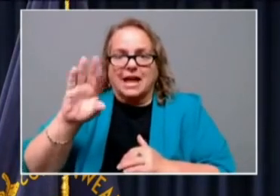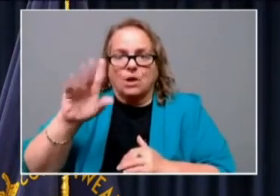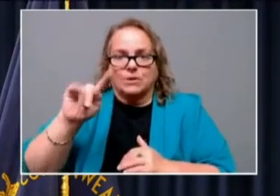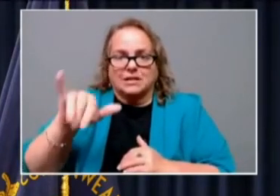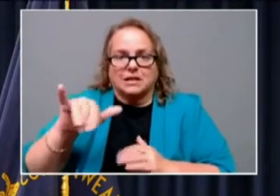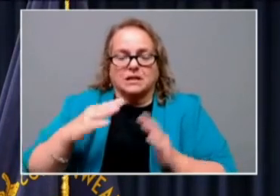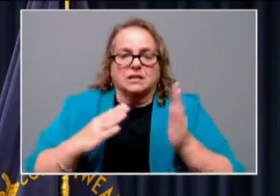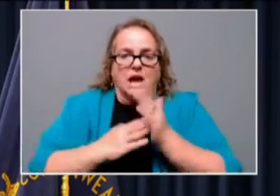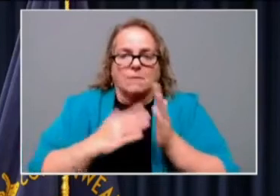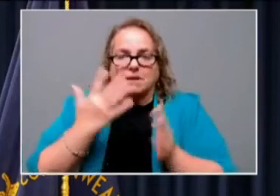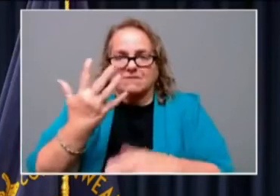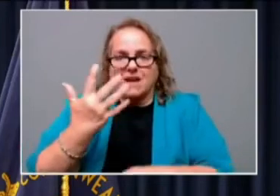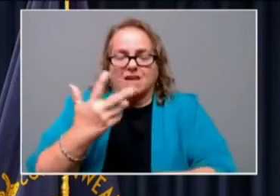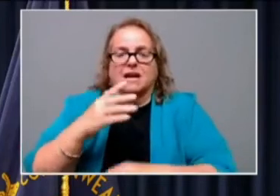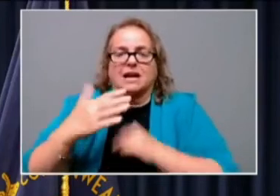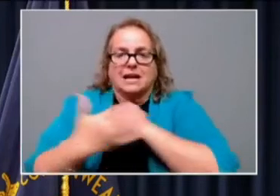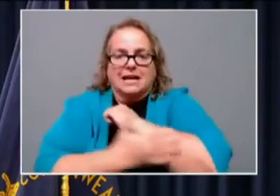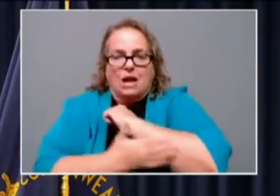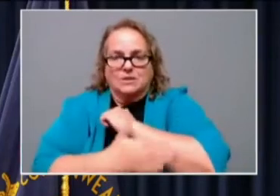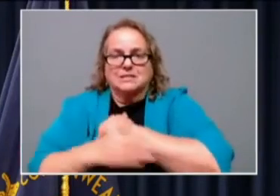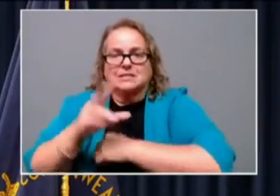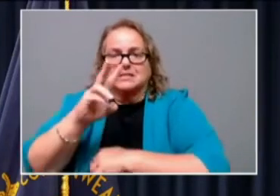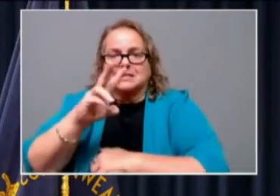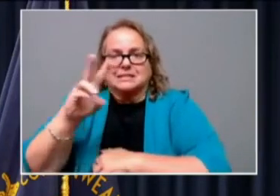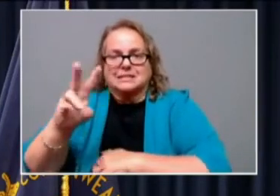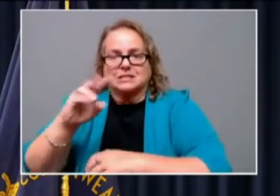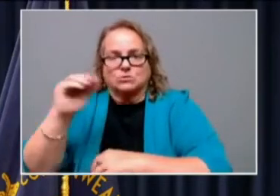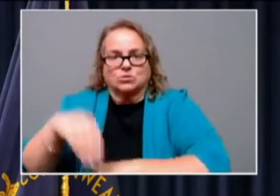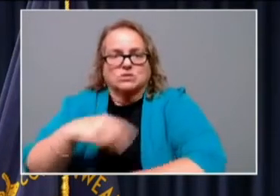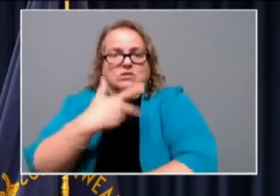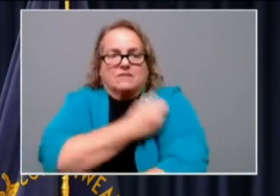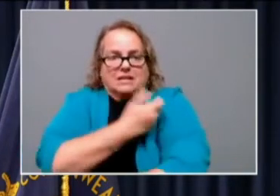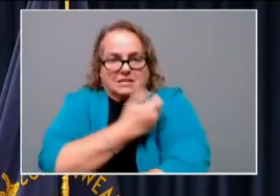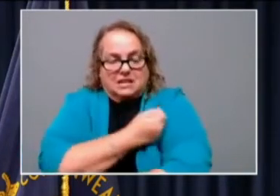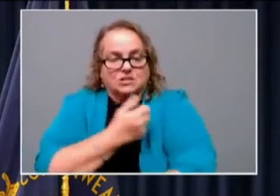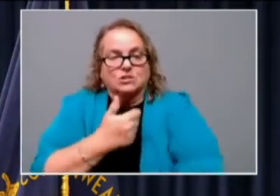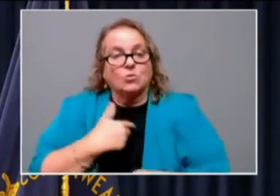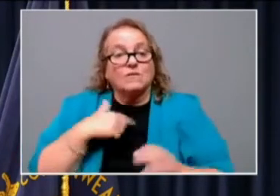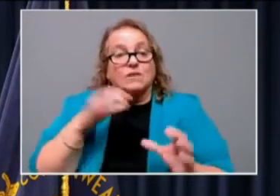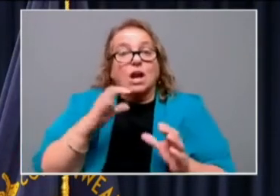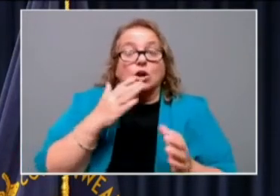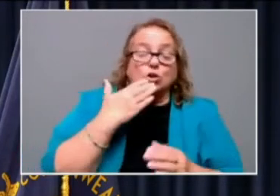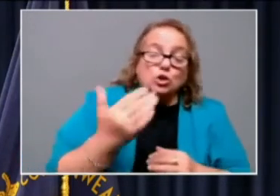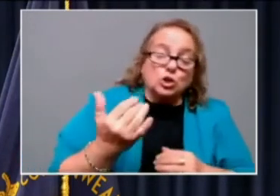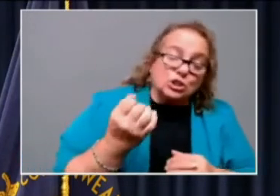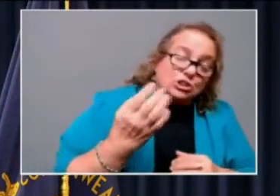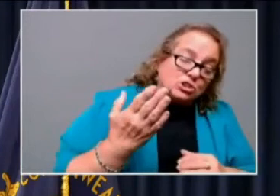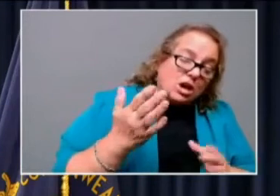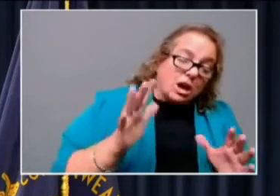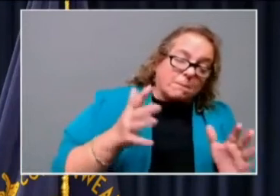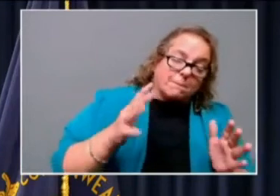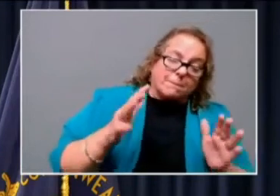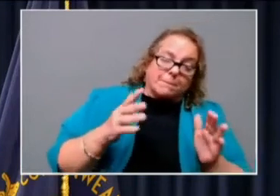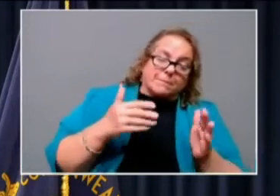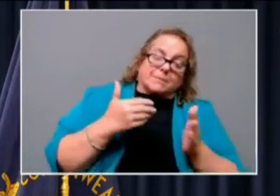66%. So I think we've done a good job at least close by Frankfurt and getting